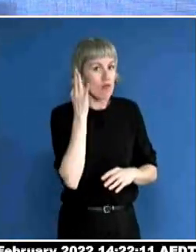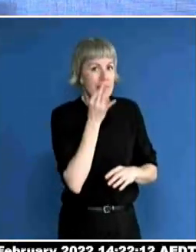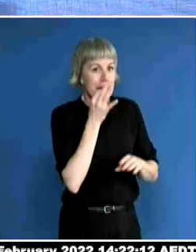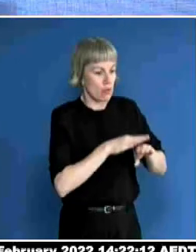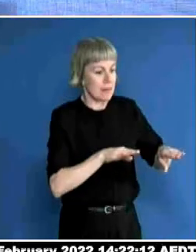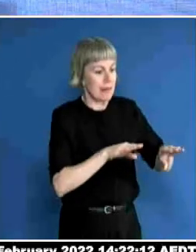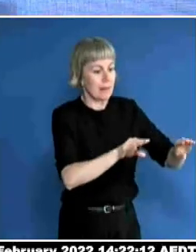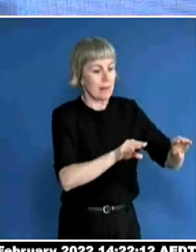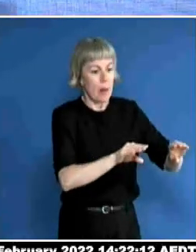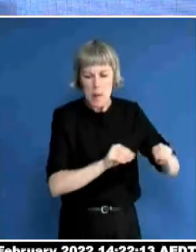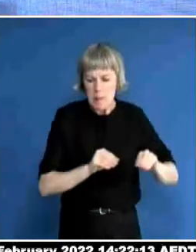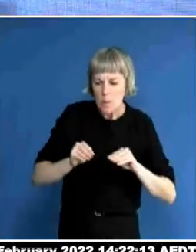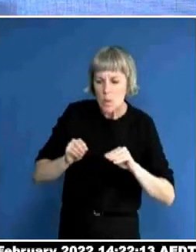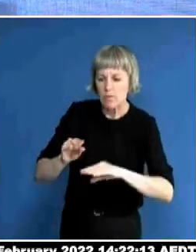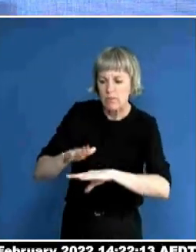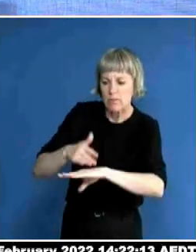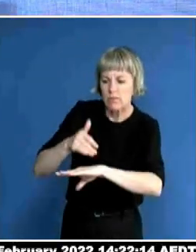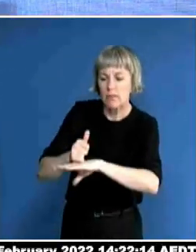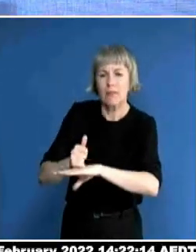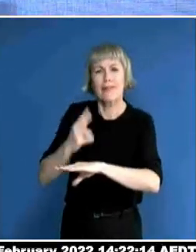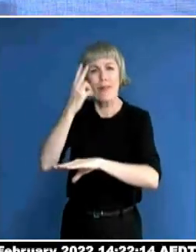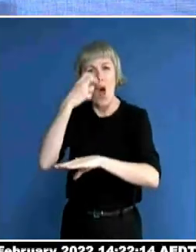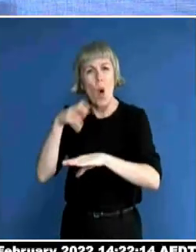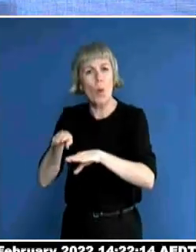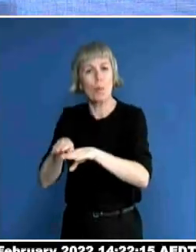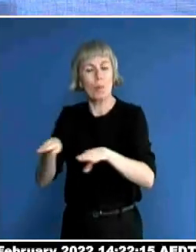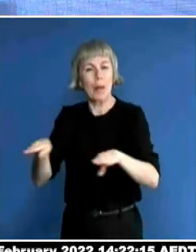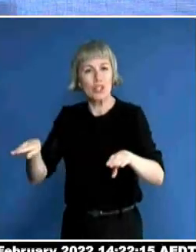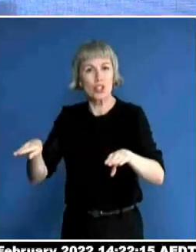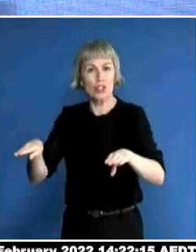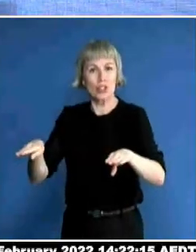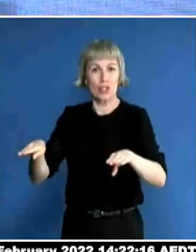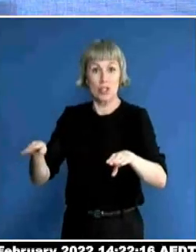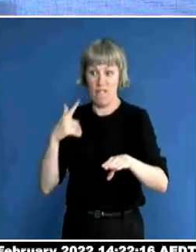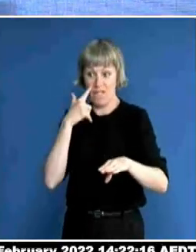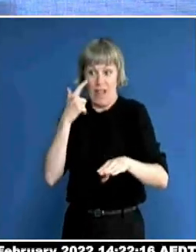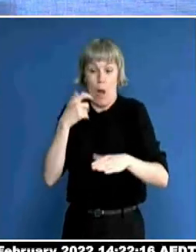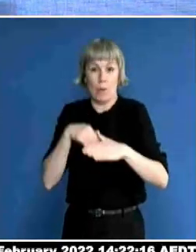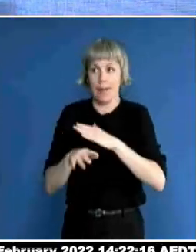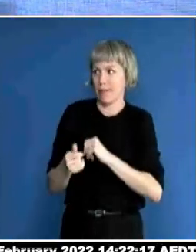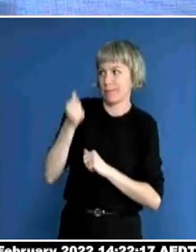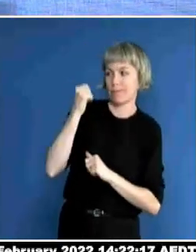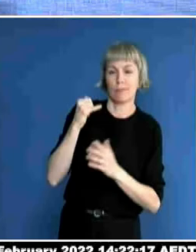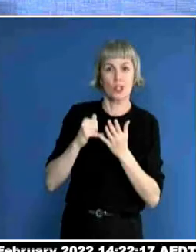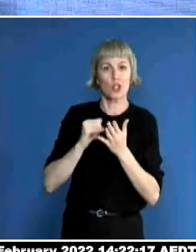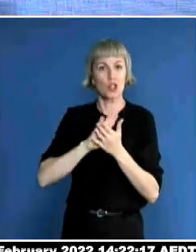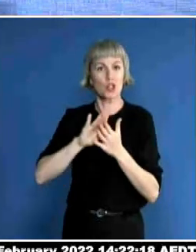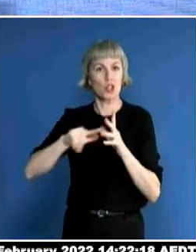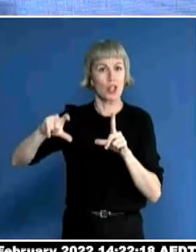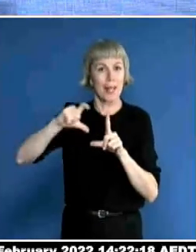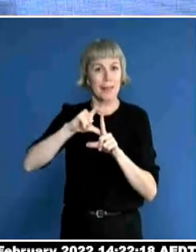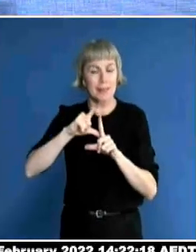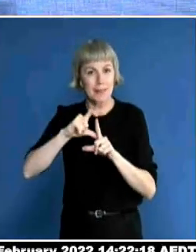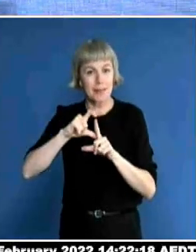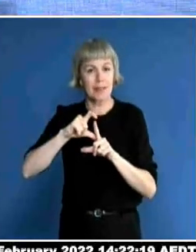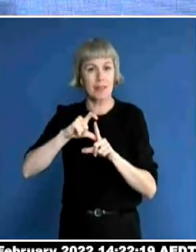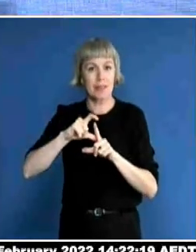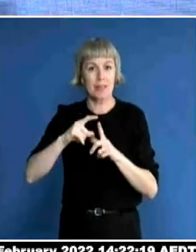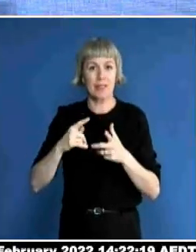bench out of the - out of the shed at the office. And, yeah, just did what we could with what we had.